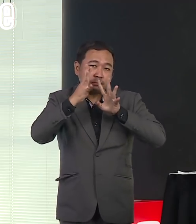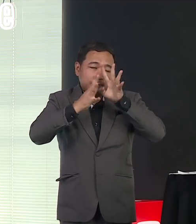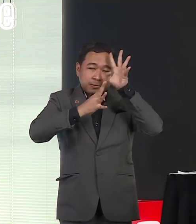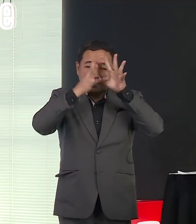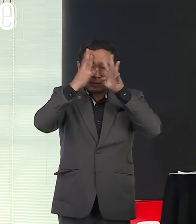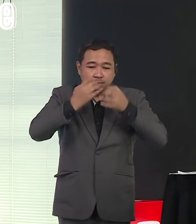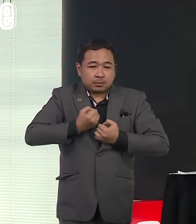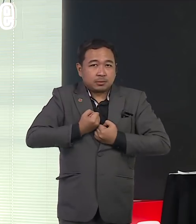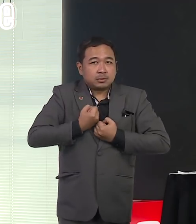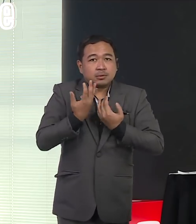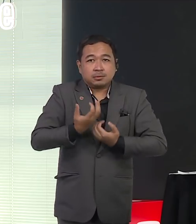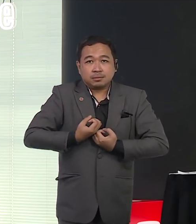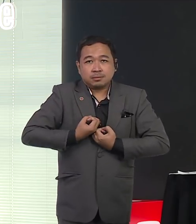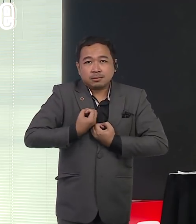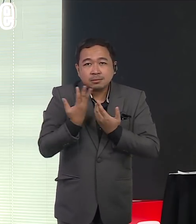or actors or those celebrities. They are the same like us.